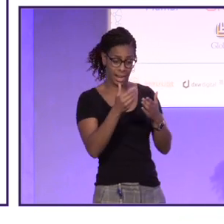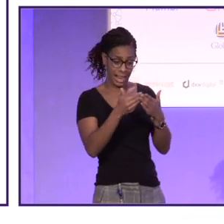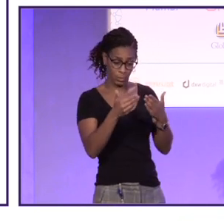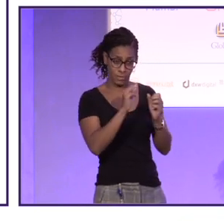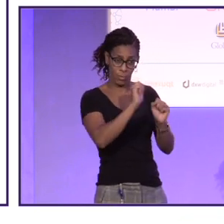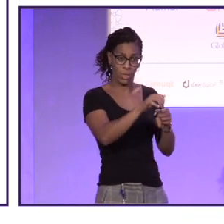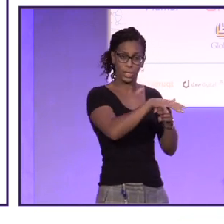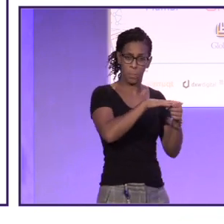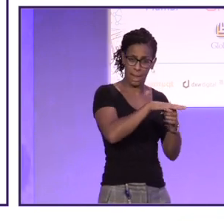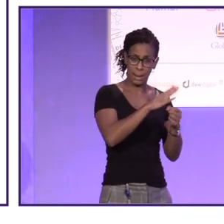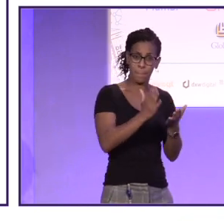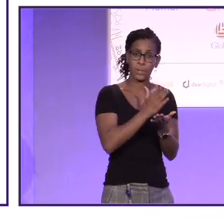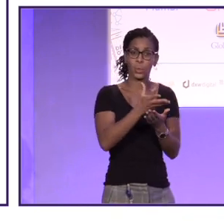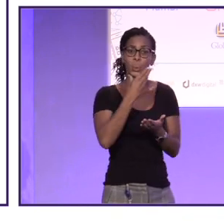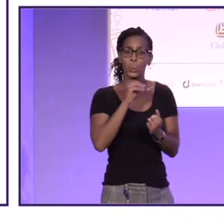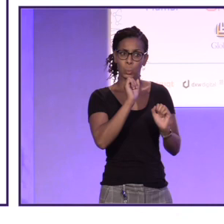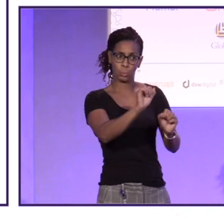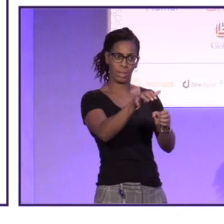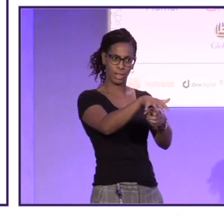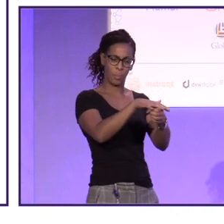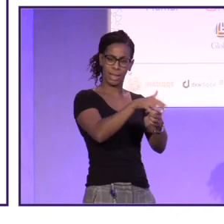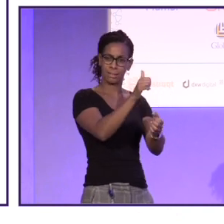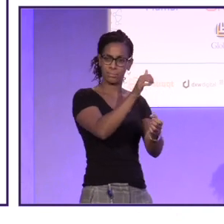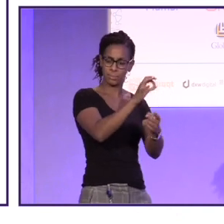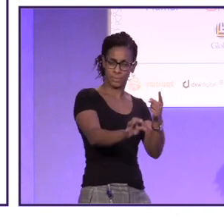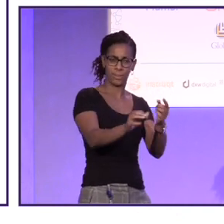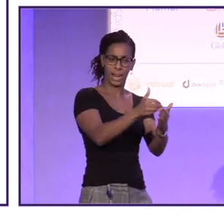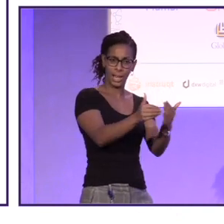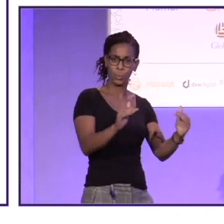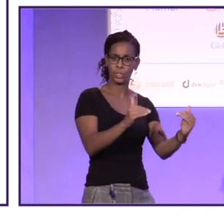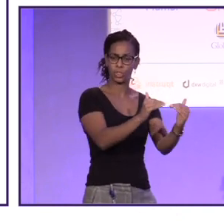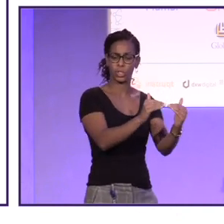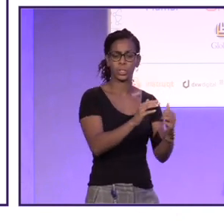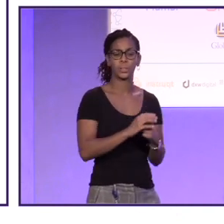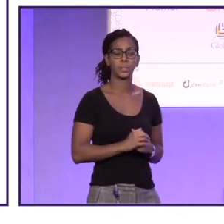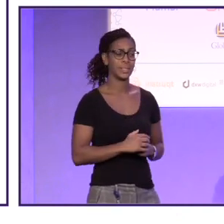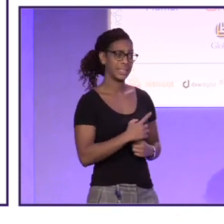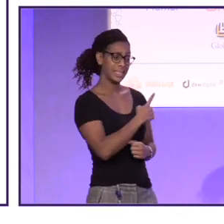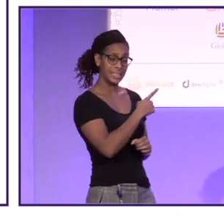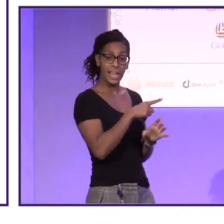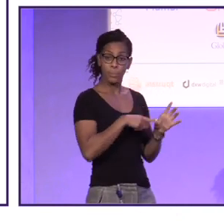language." YAML is great for configuration potentially defensible for